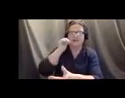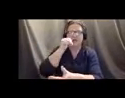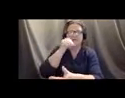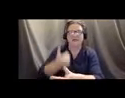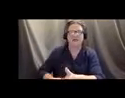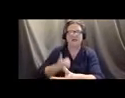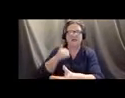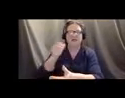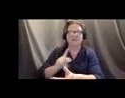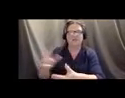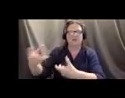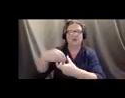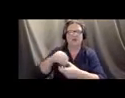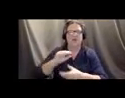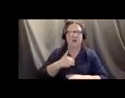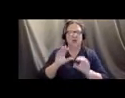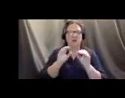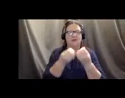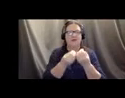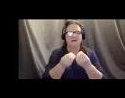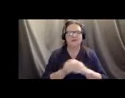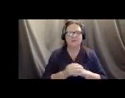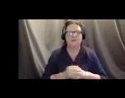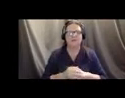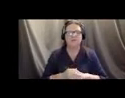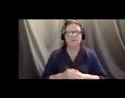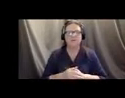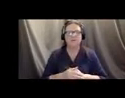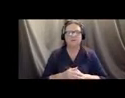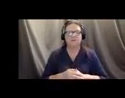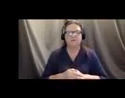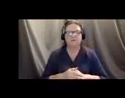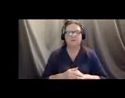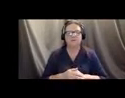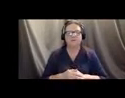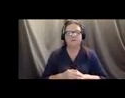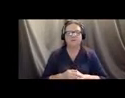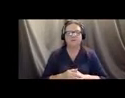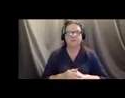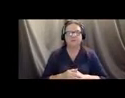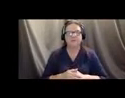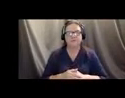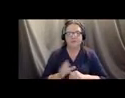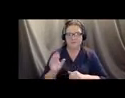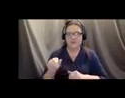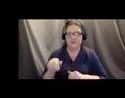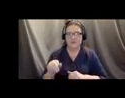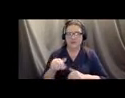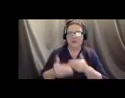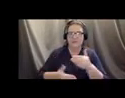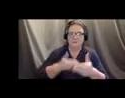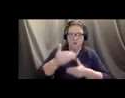who work in our organizations Yeah, so the process is how we make decisions,